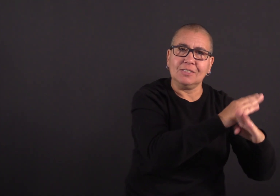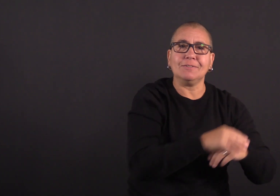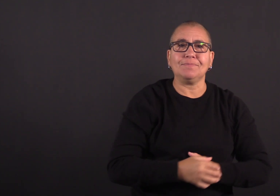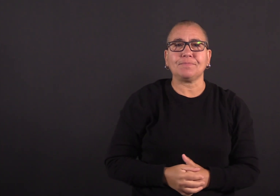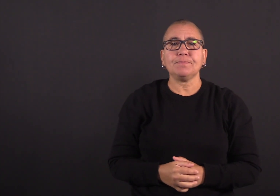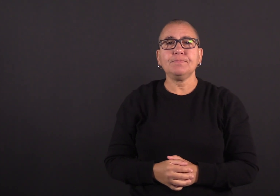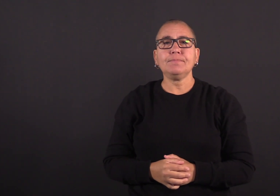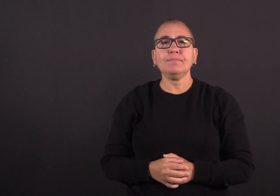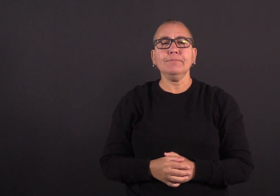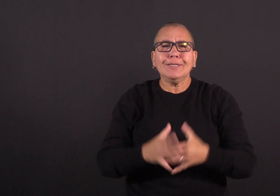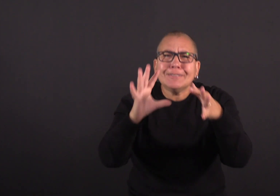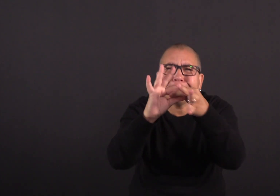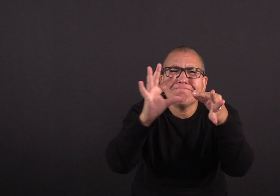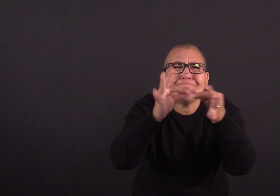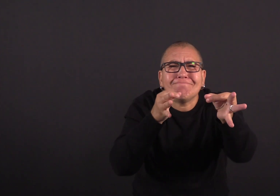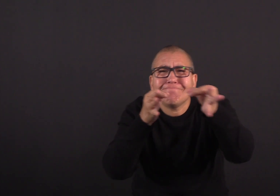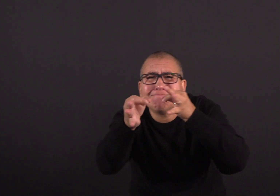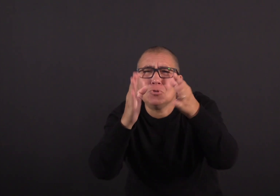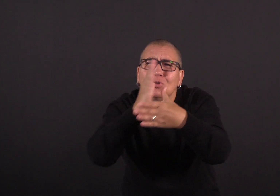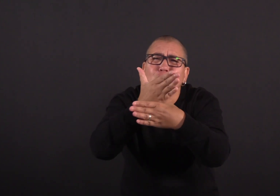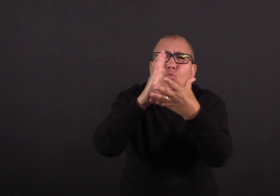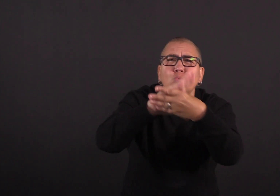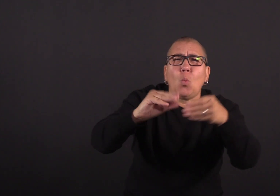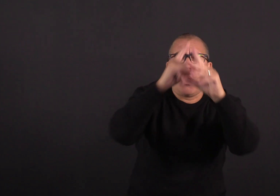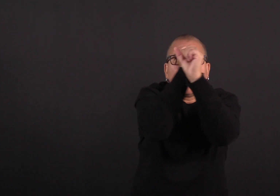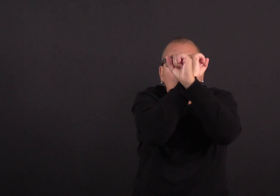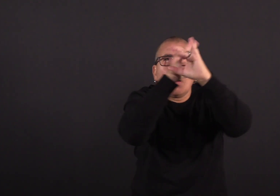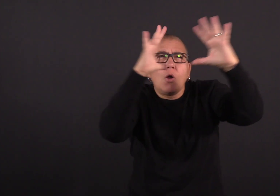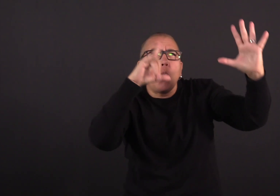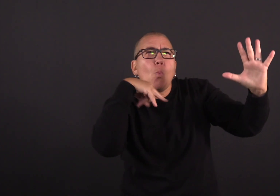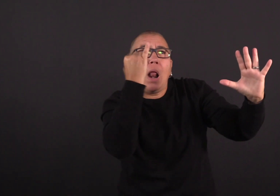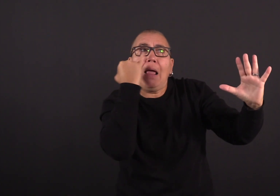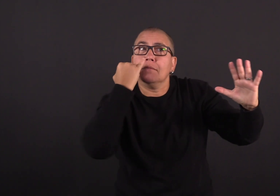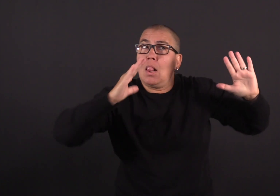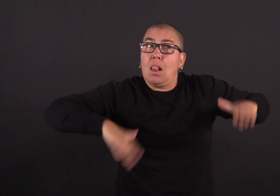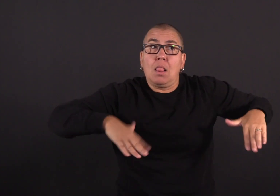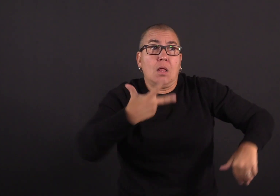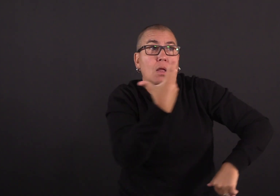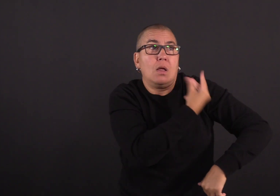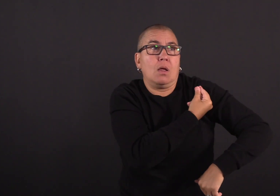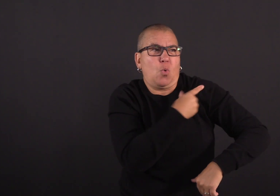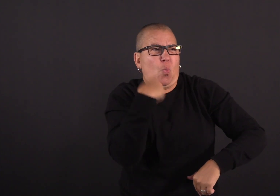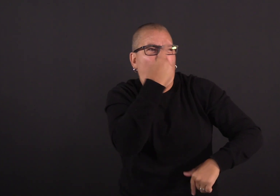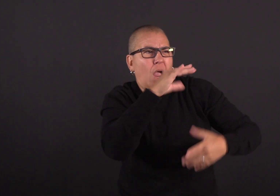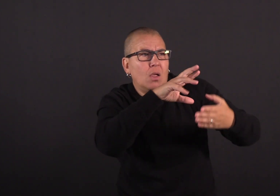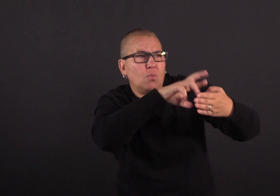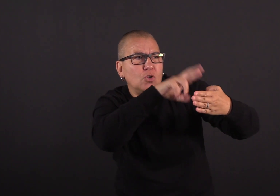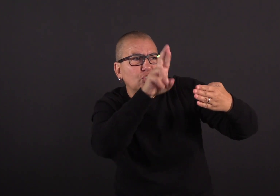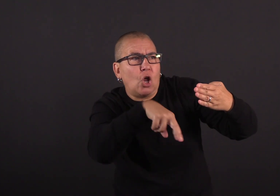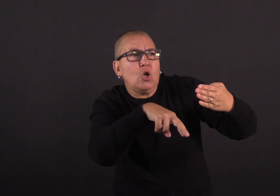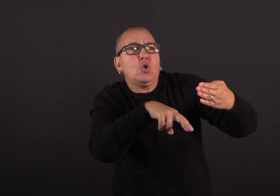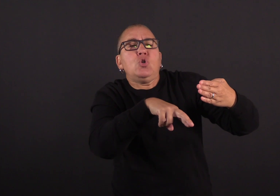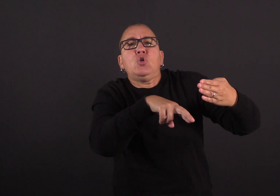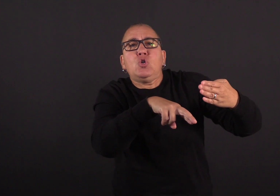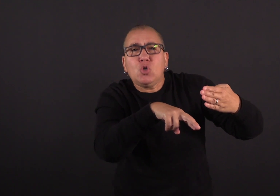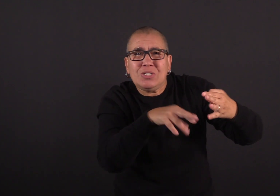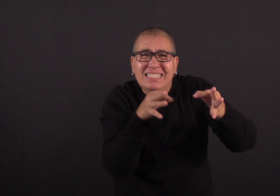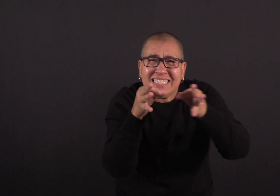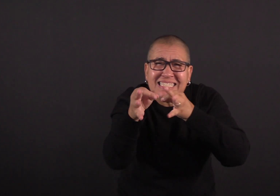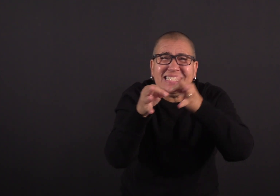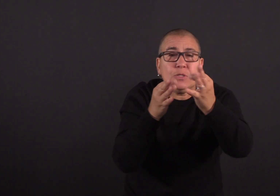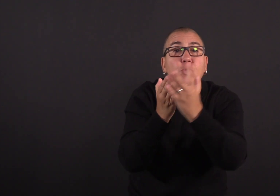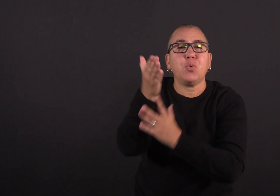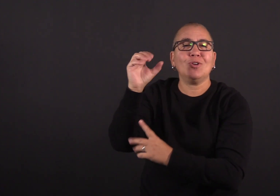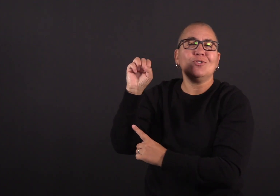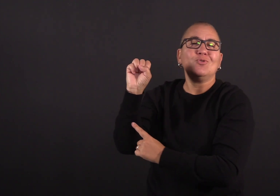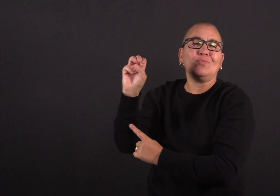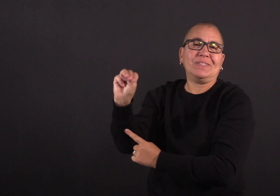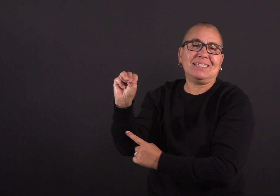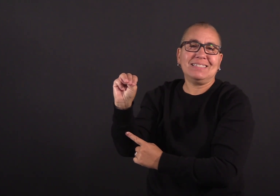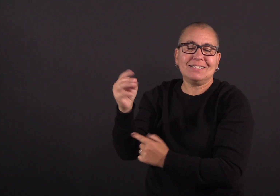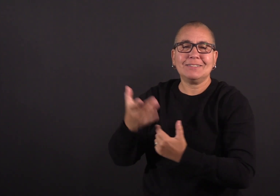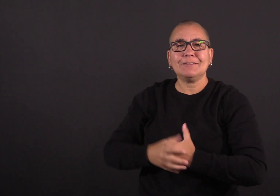because in the end these the parents just want to do the right thing for their kids.”